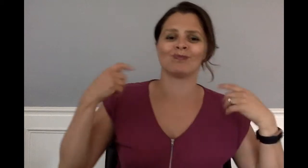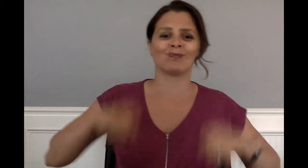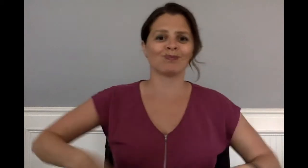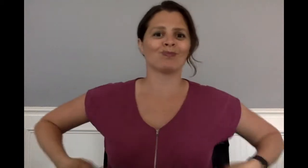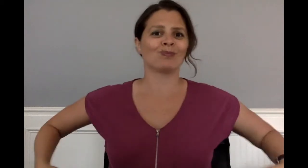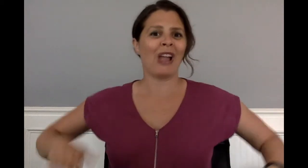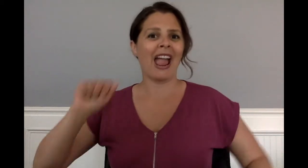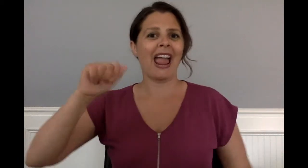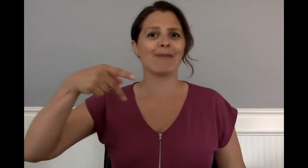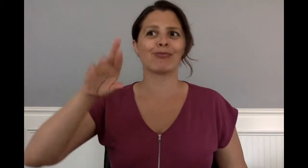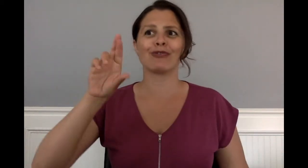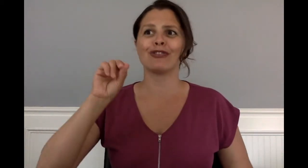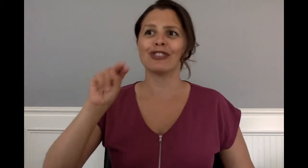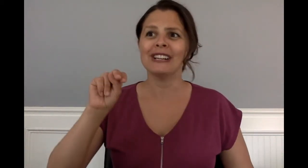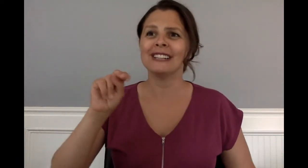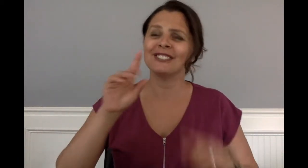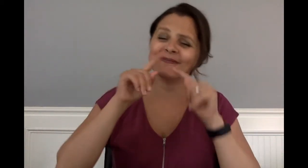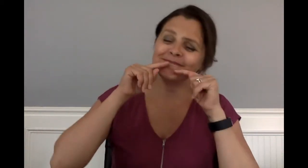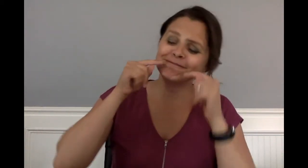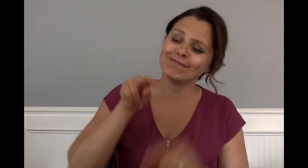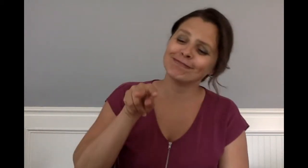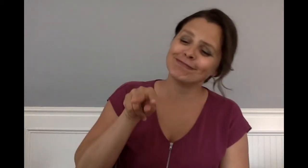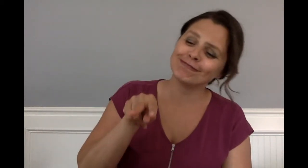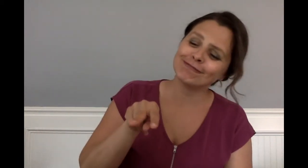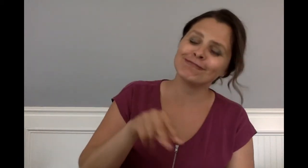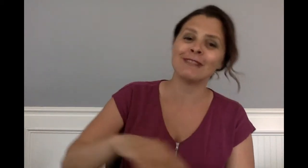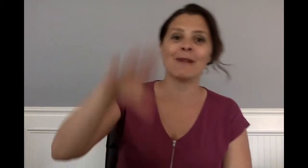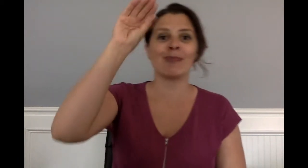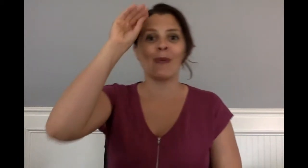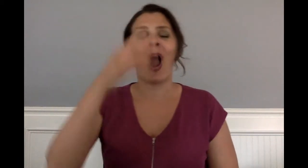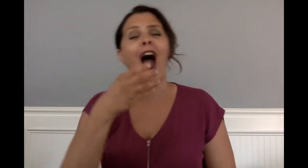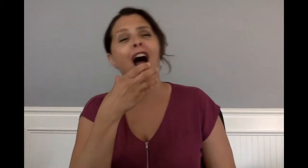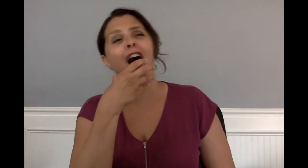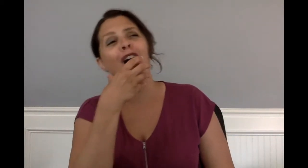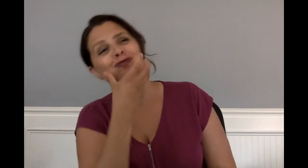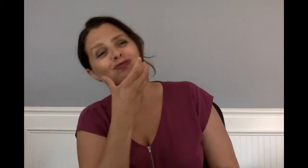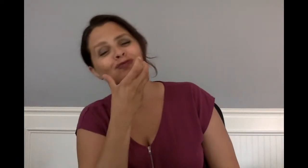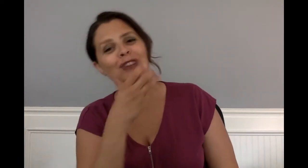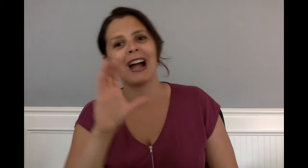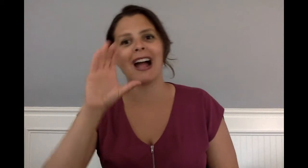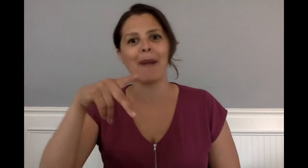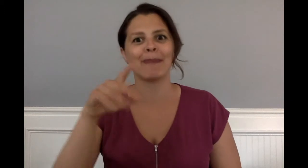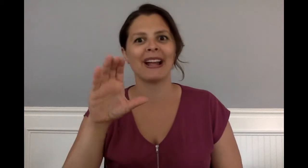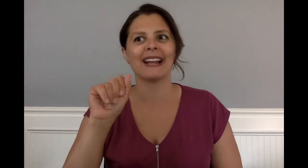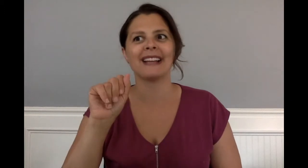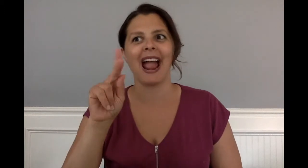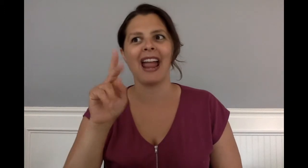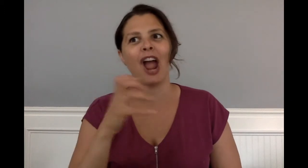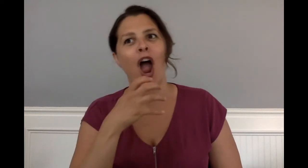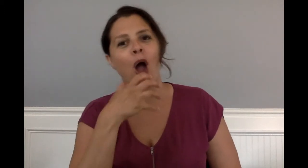She wore an apron and smiled sweetly at a boy eating a cupcake.